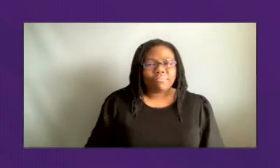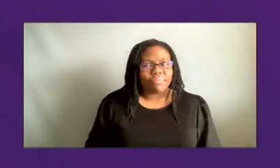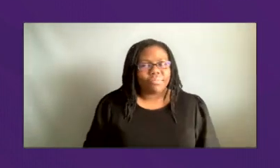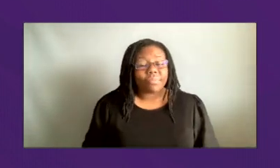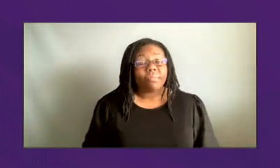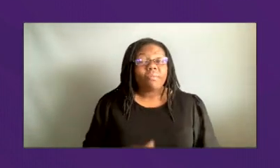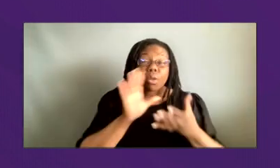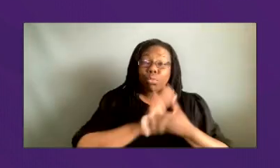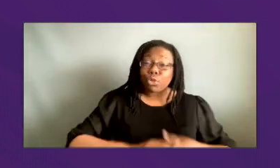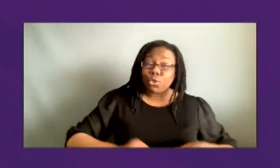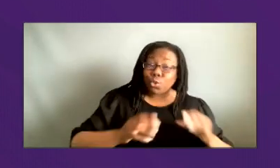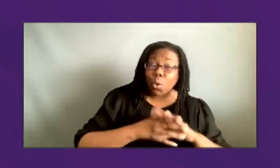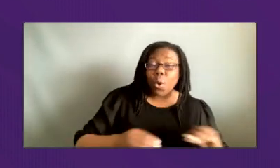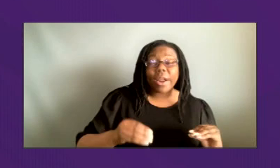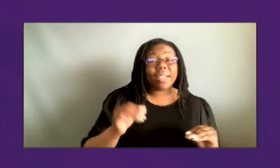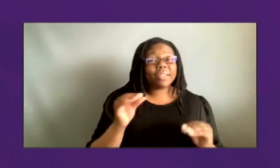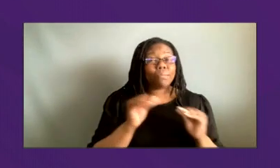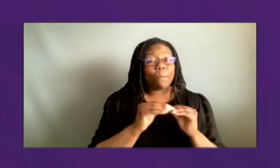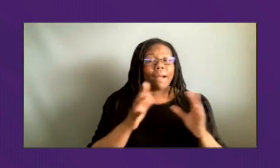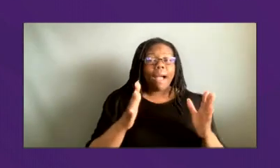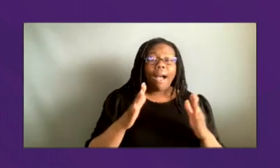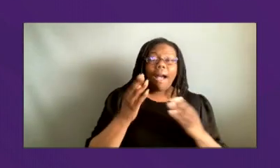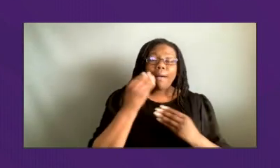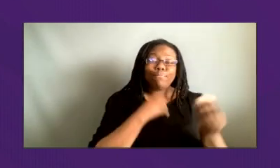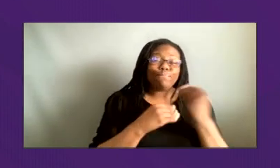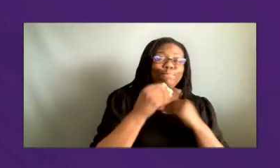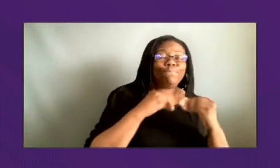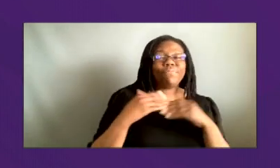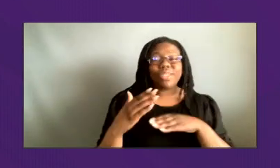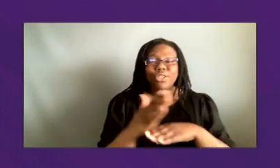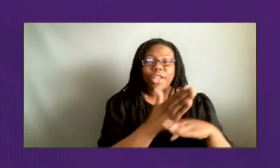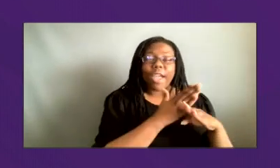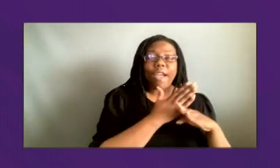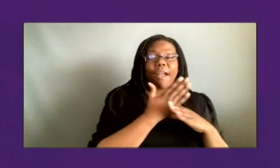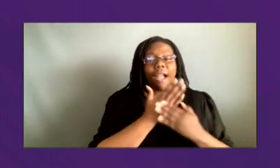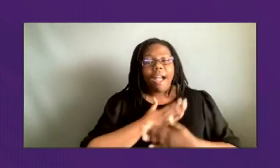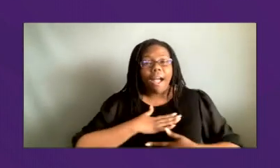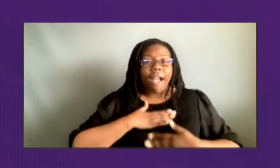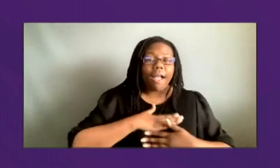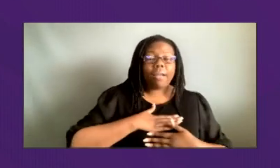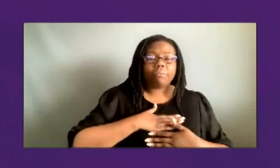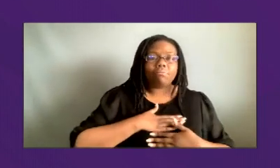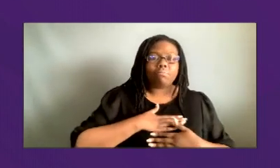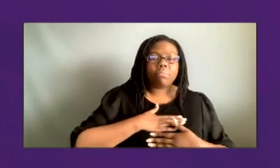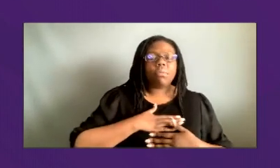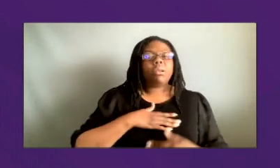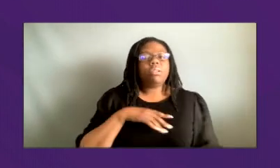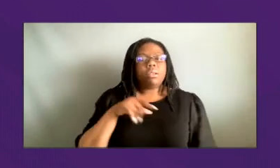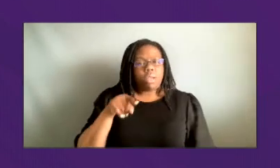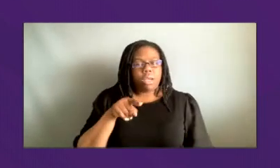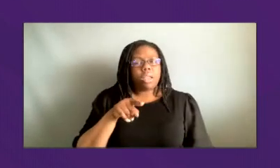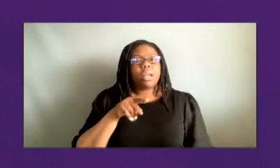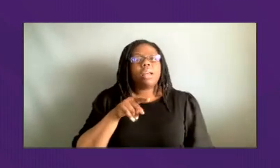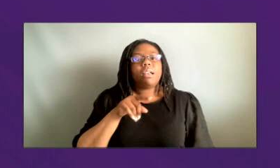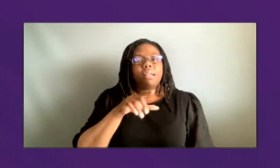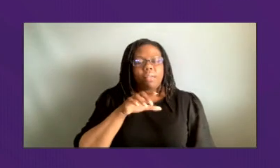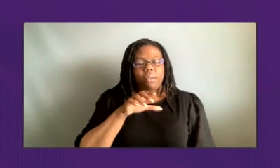Instead, the colonists were on lands of the Wampanoag Nation. In addition to land loss,